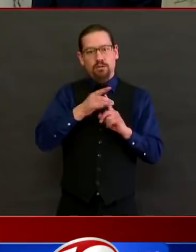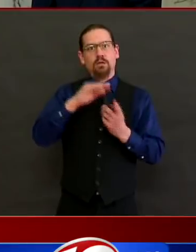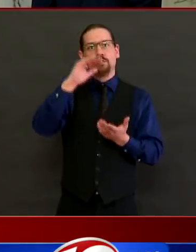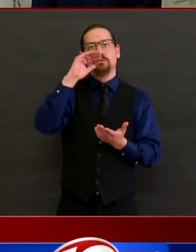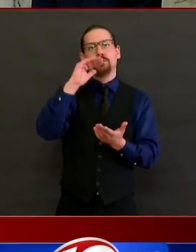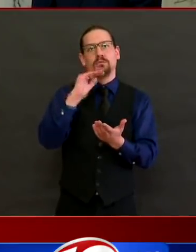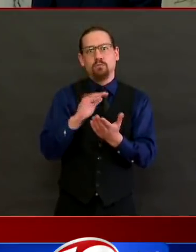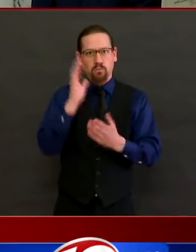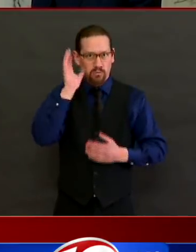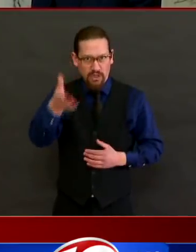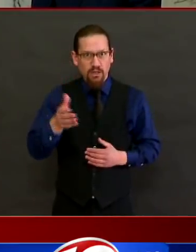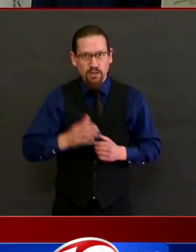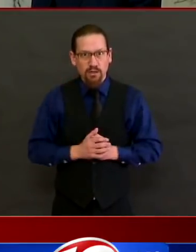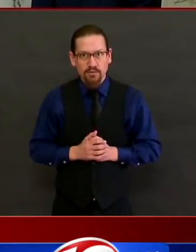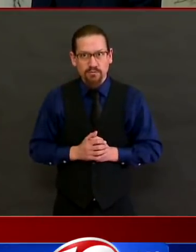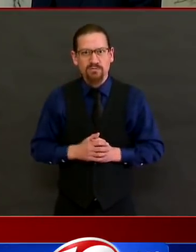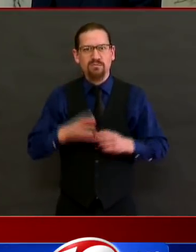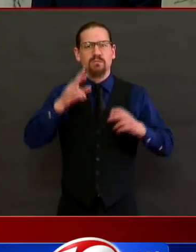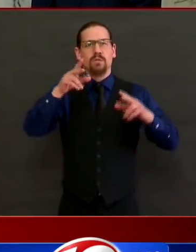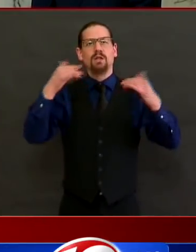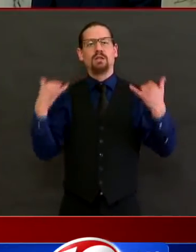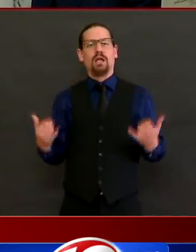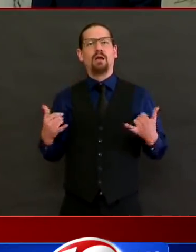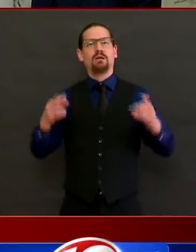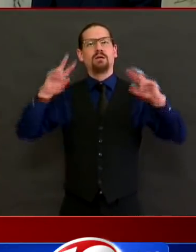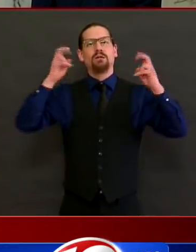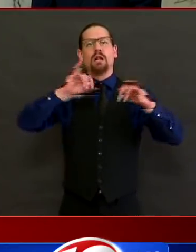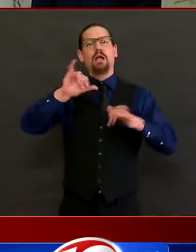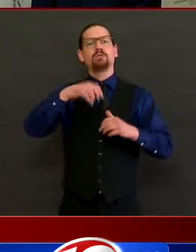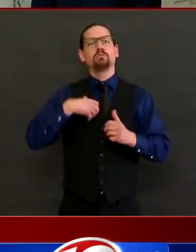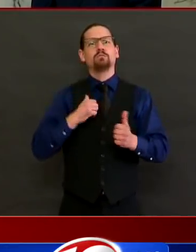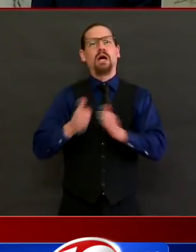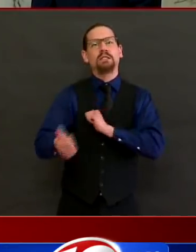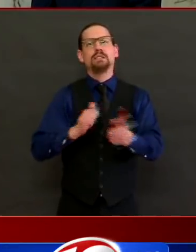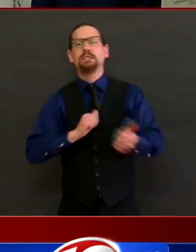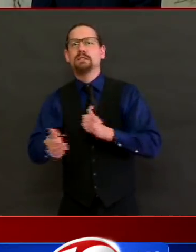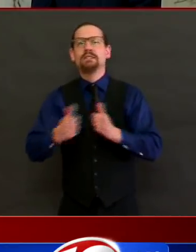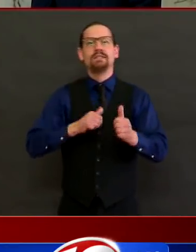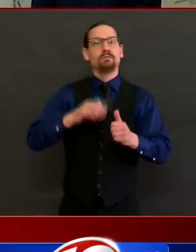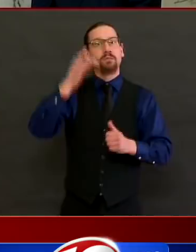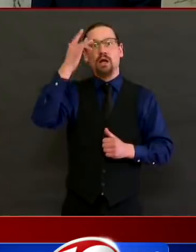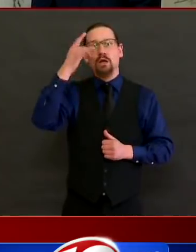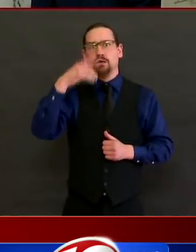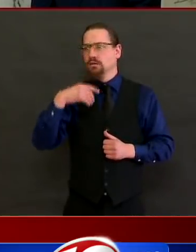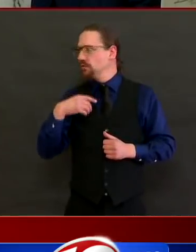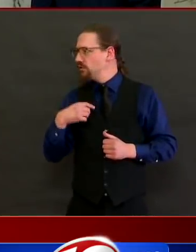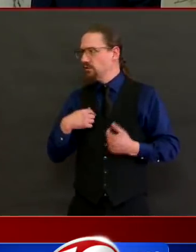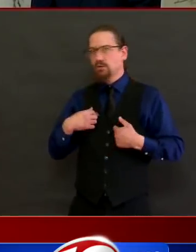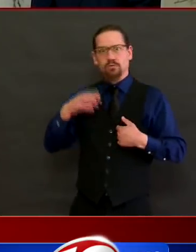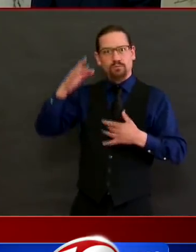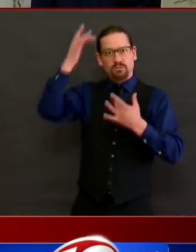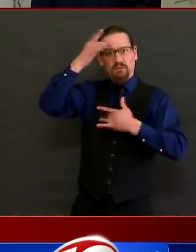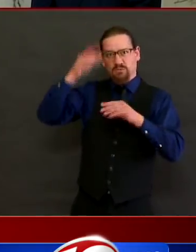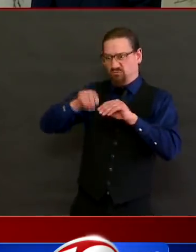RIGHT? WHEN I SAY WE ARE PLANNING FOR THE WORST AND WORKING FOR THE